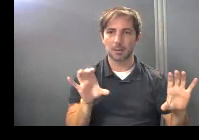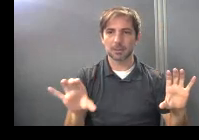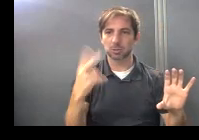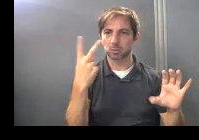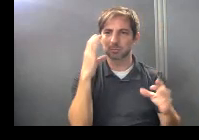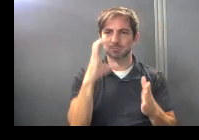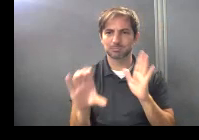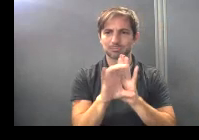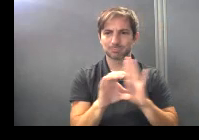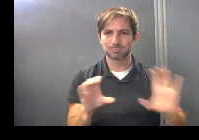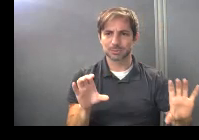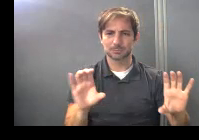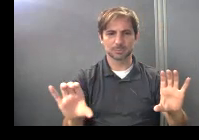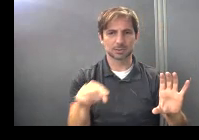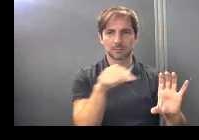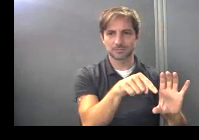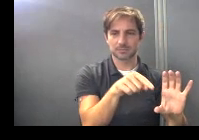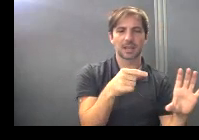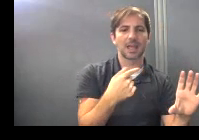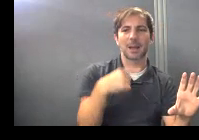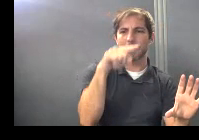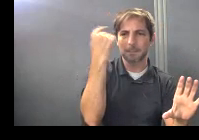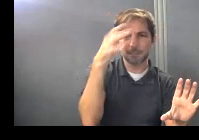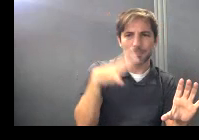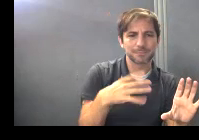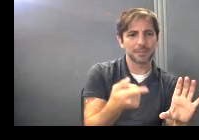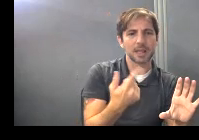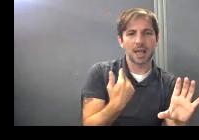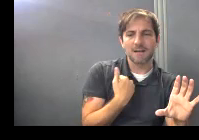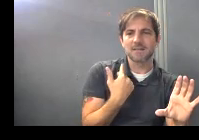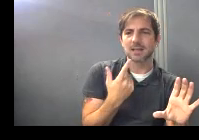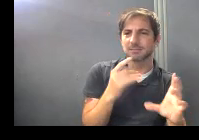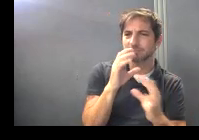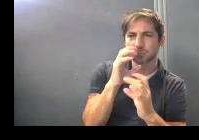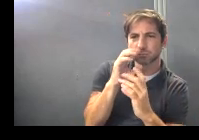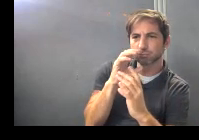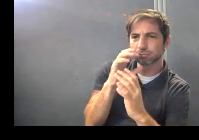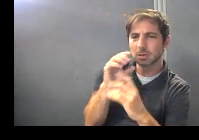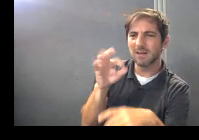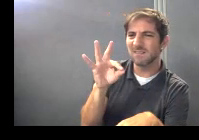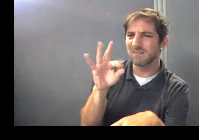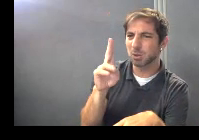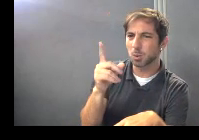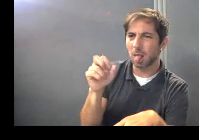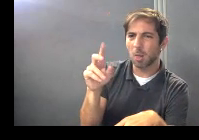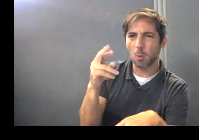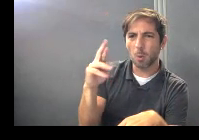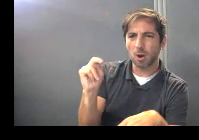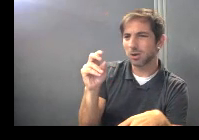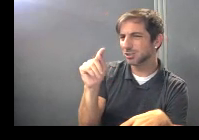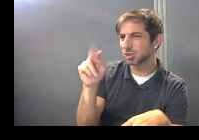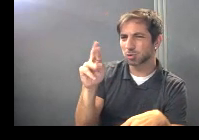OF AN AFRICAN-AMERICAN AMERICAN GENTLEMAN PLAYING A TRUMPET.